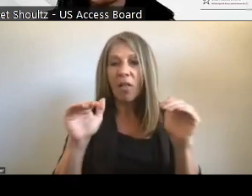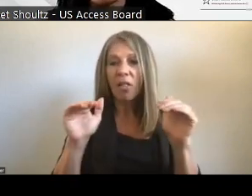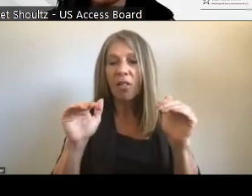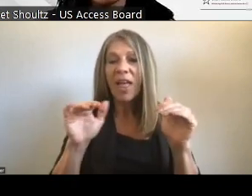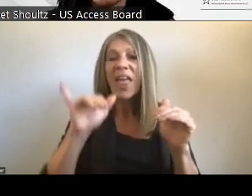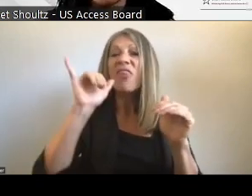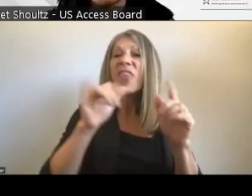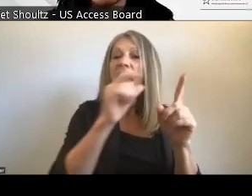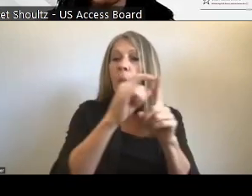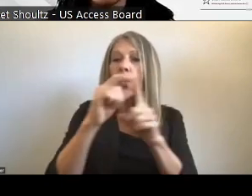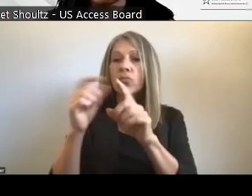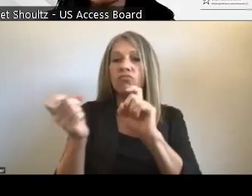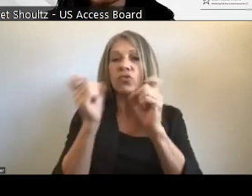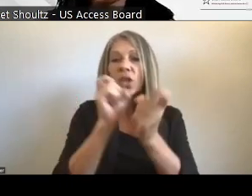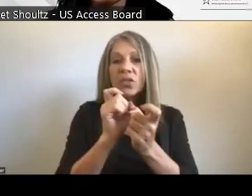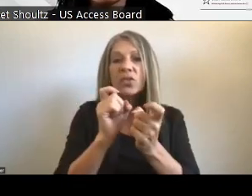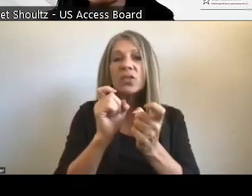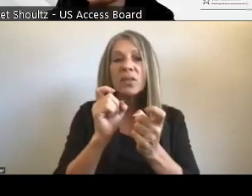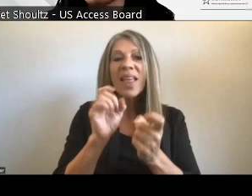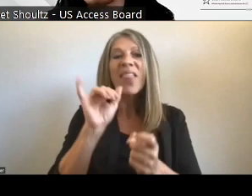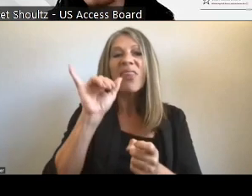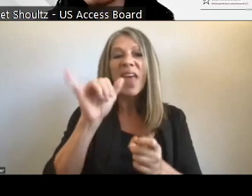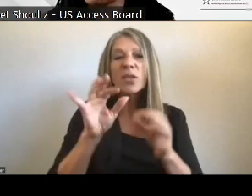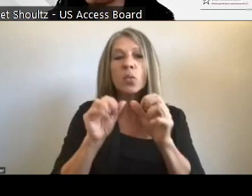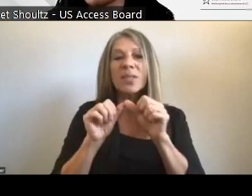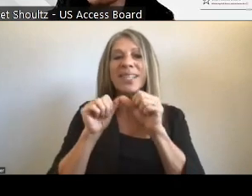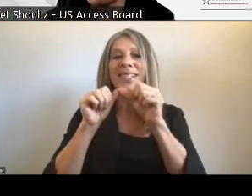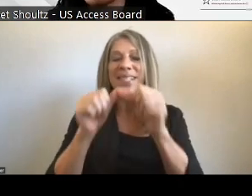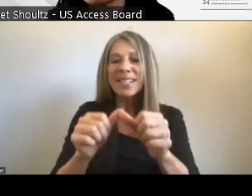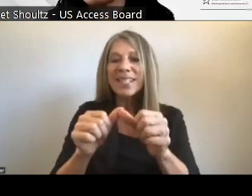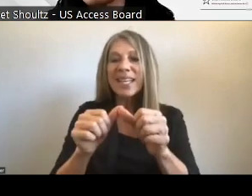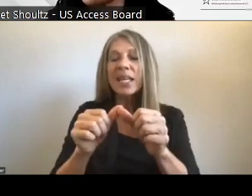terminology, "changes in level" is what's consistent with ADA